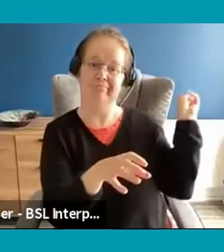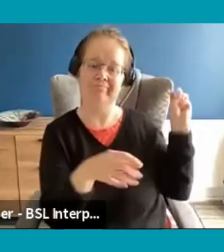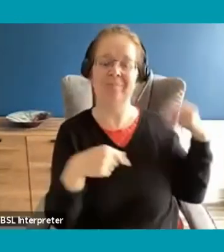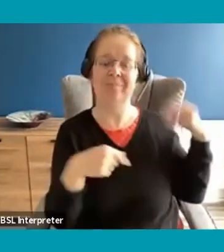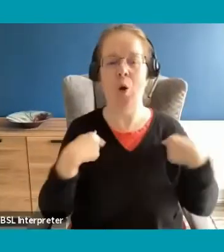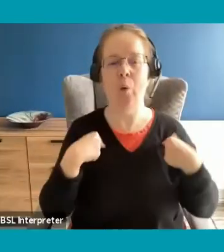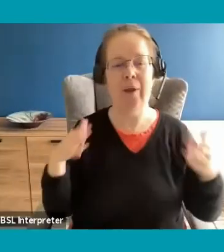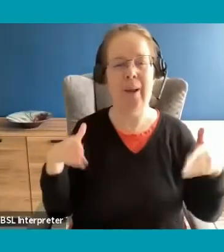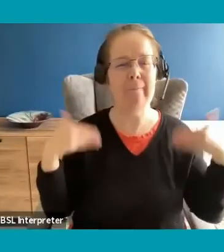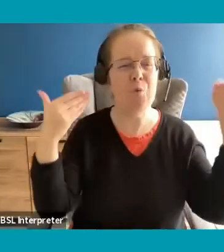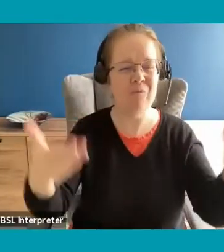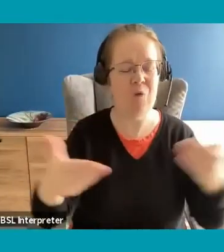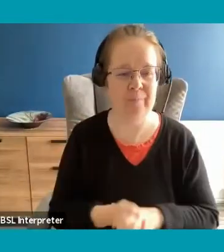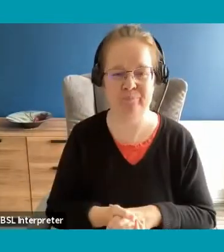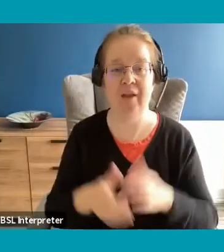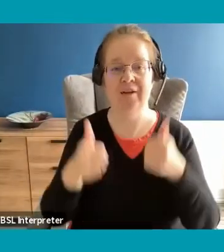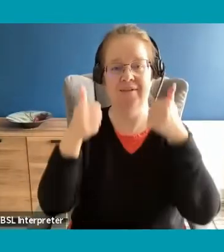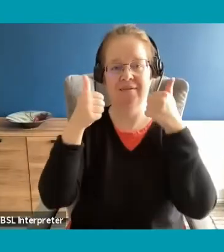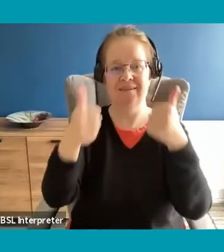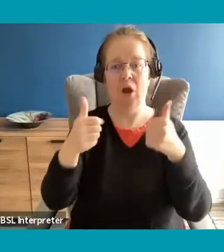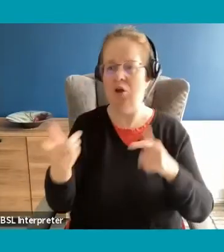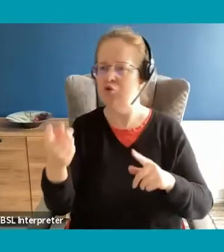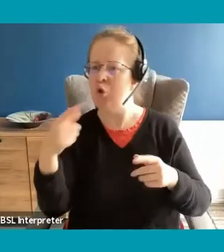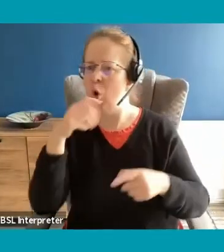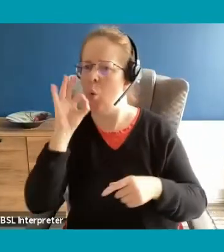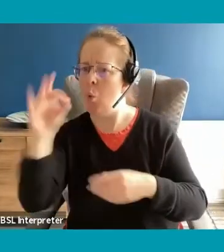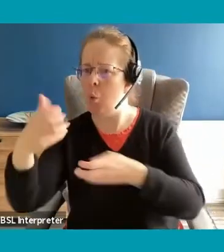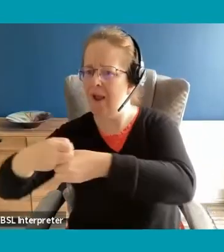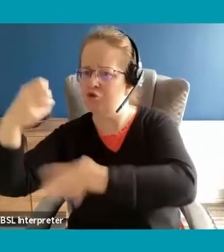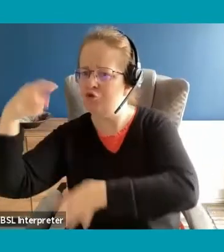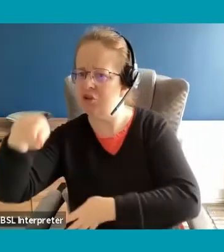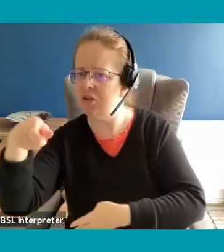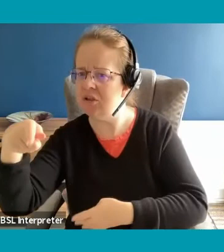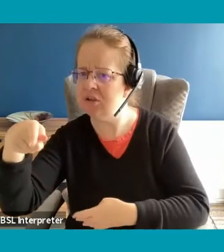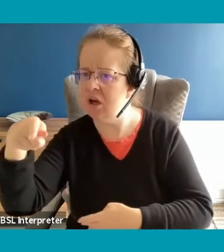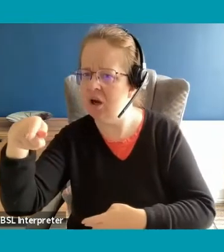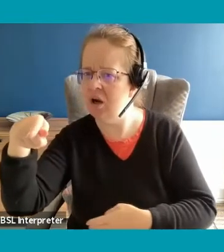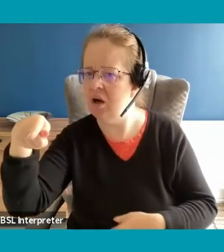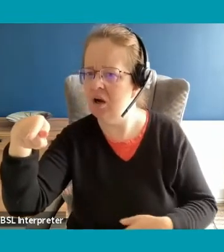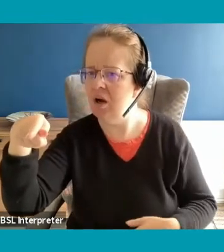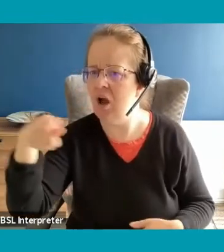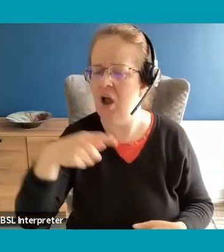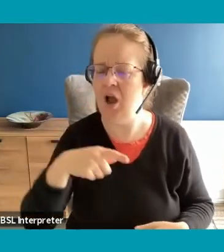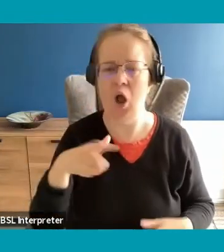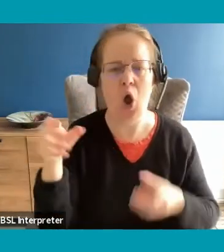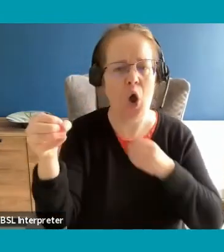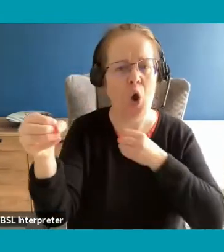OK, so there's a question here as well. What is the recruitment process like and